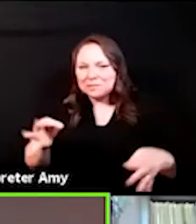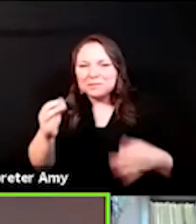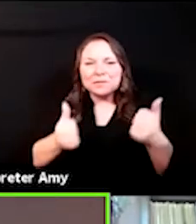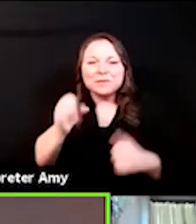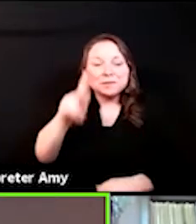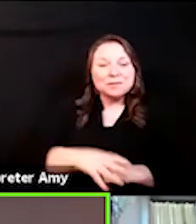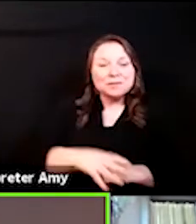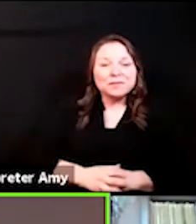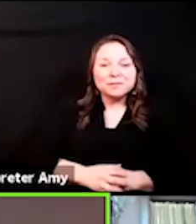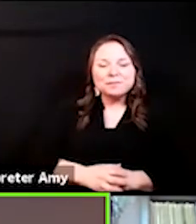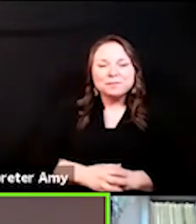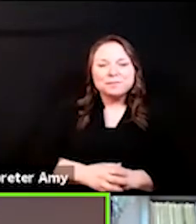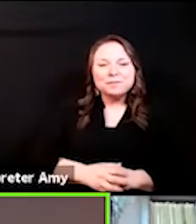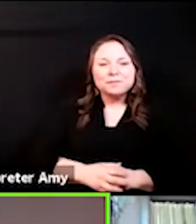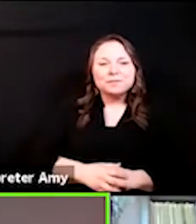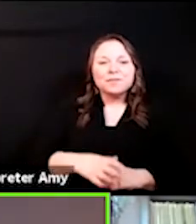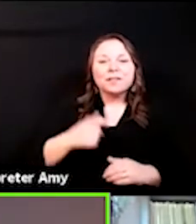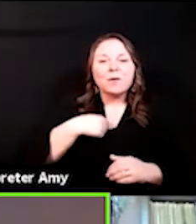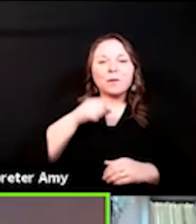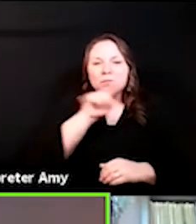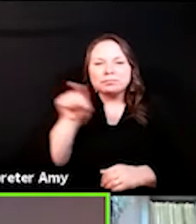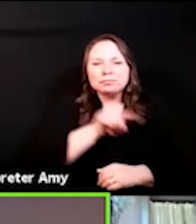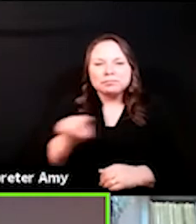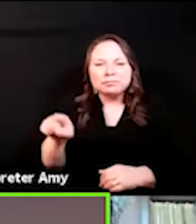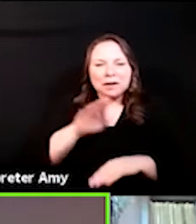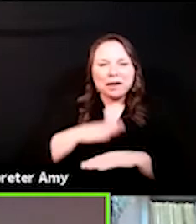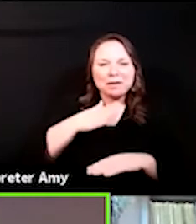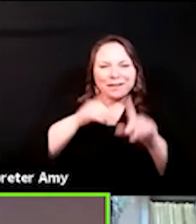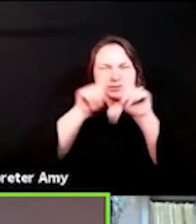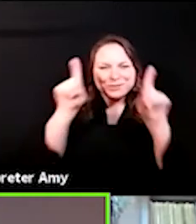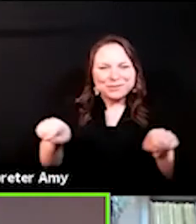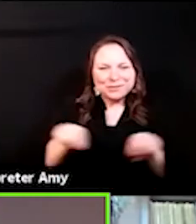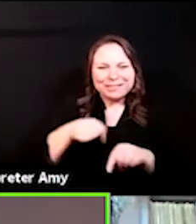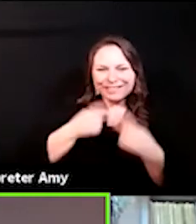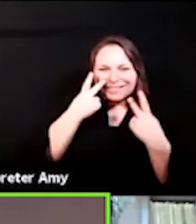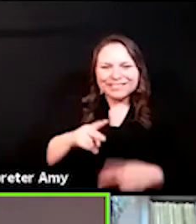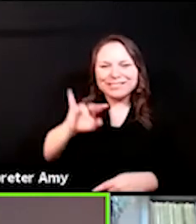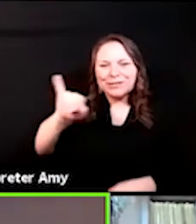LOOKING FORWARD TO. I WILL LET YOU DECIDE. I WILL LET YOU DECIDE WHICH ONE. I WILL GO DOWN THE LINE ON THE SCREEN ON